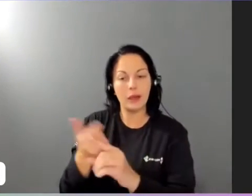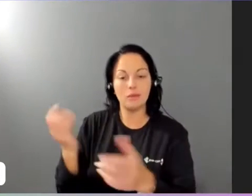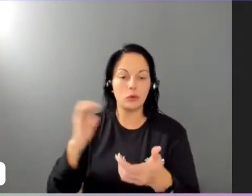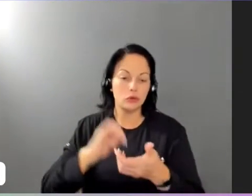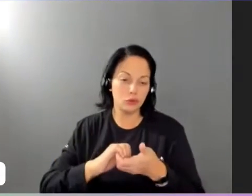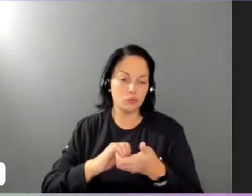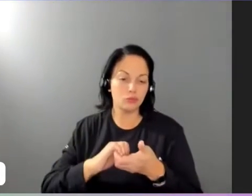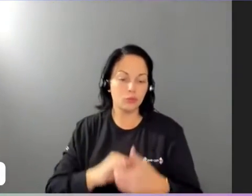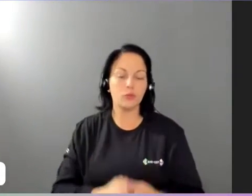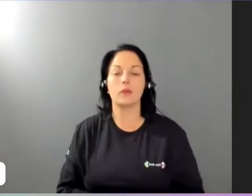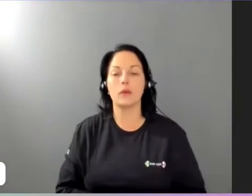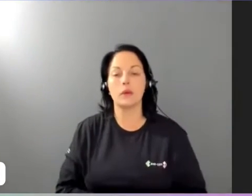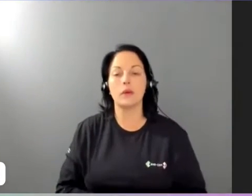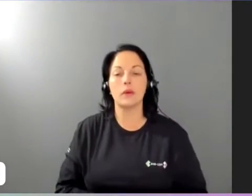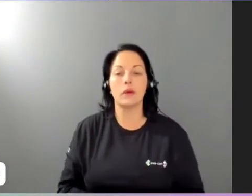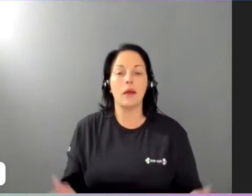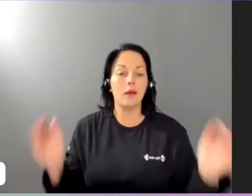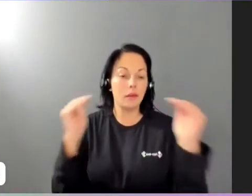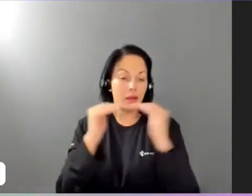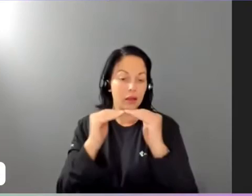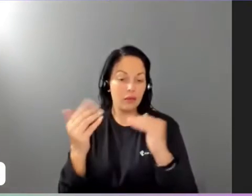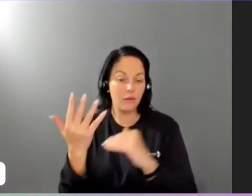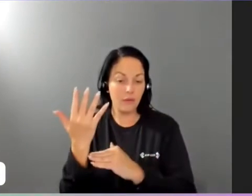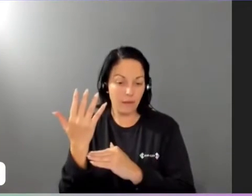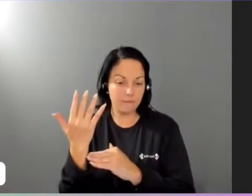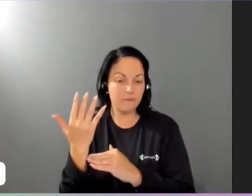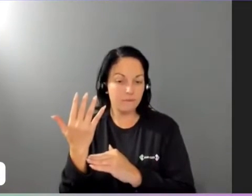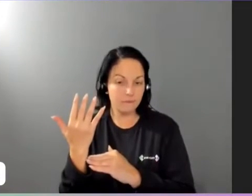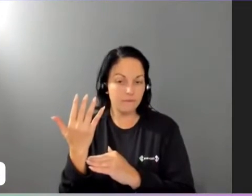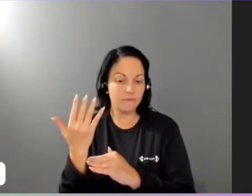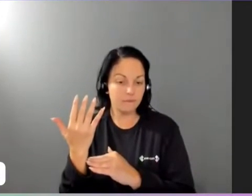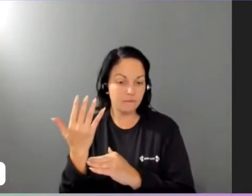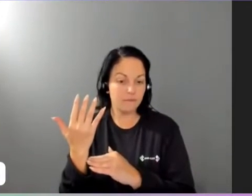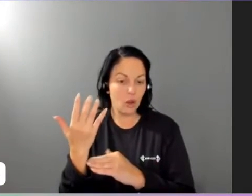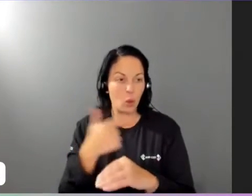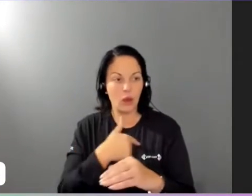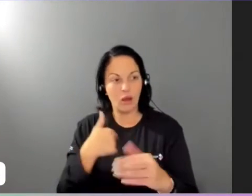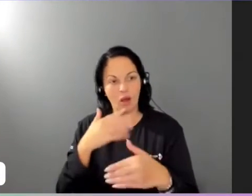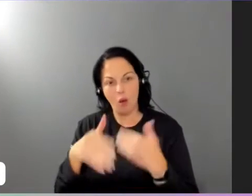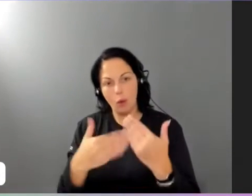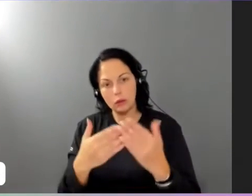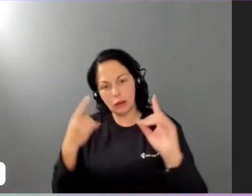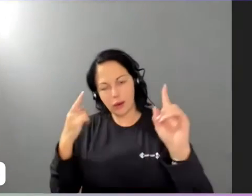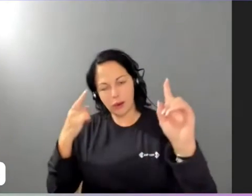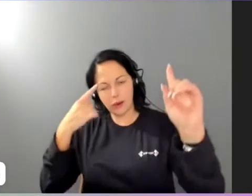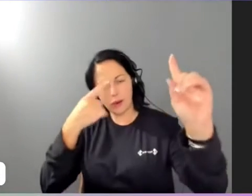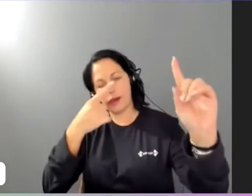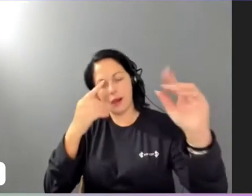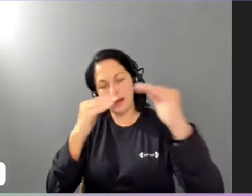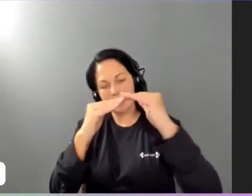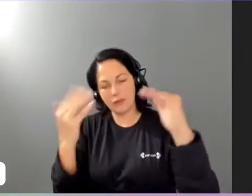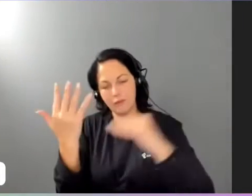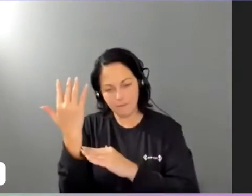only influencing inclusion around their own organization, but across the world on the globe. For impact, and partnership, right. And level